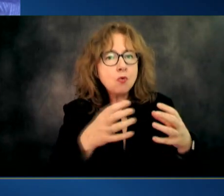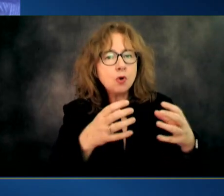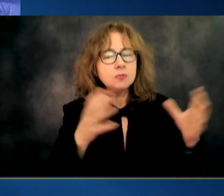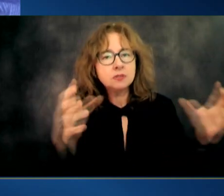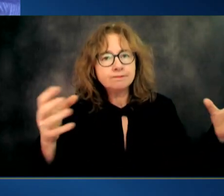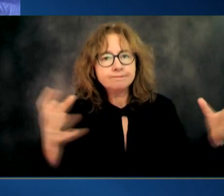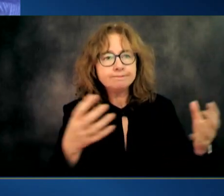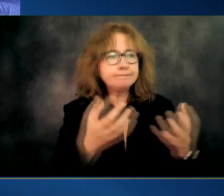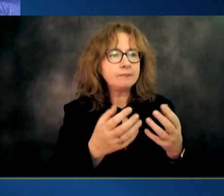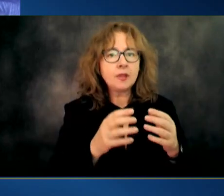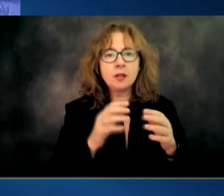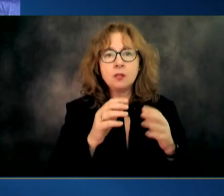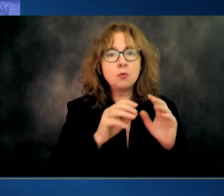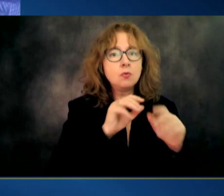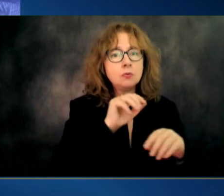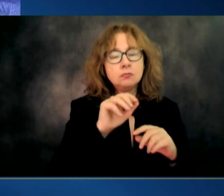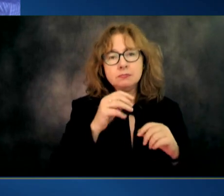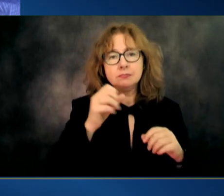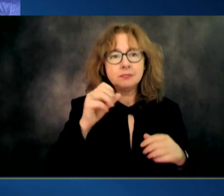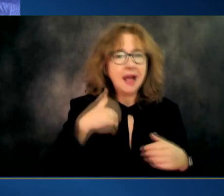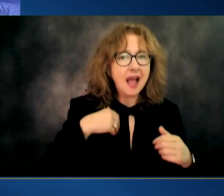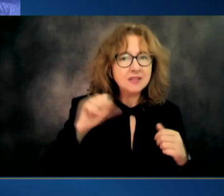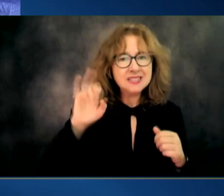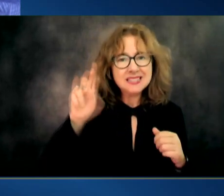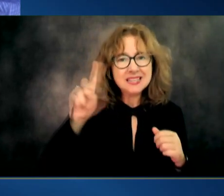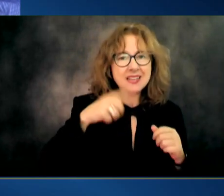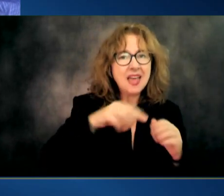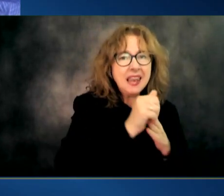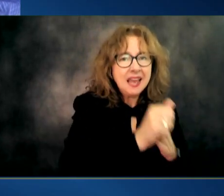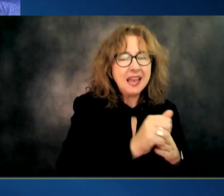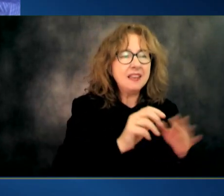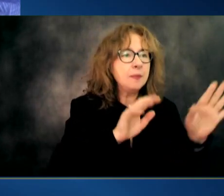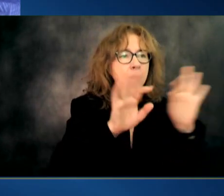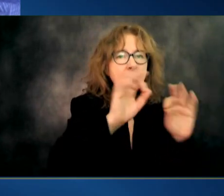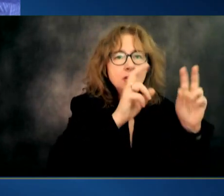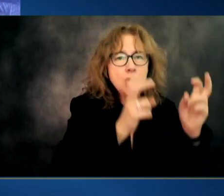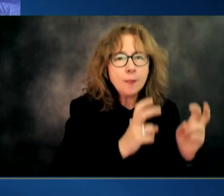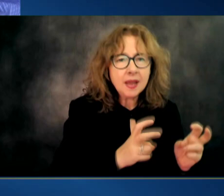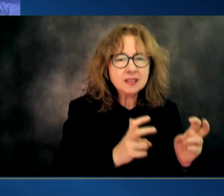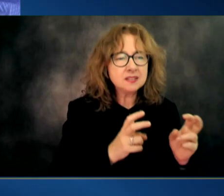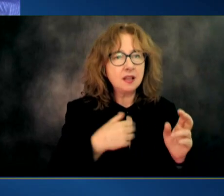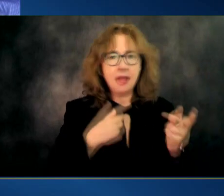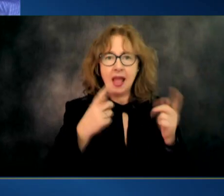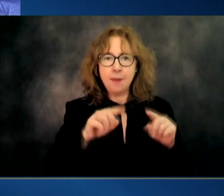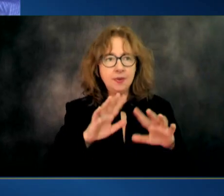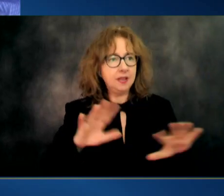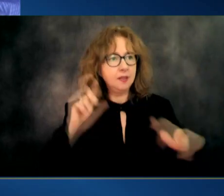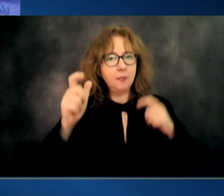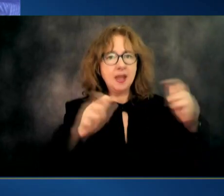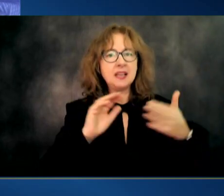led. They pick the topics, and we have those in our major cities, Akron, Cincinnati, Cleveland,